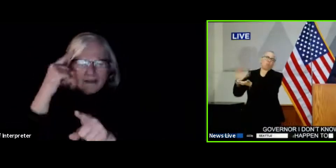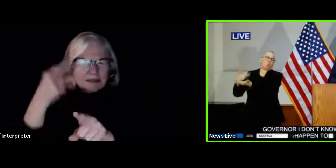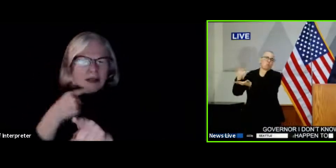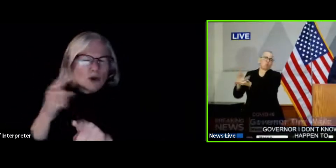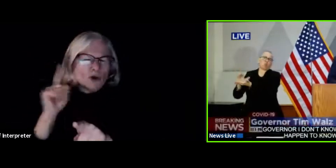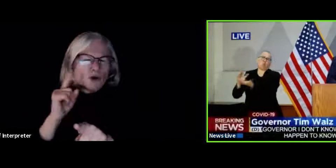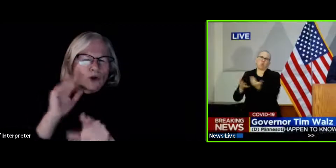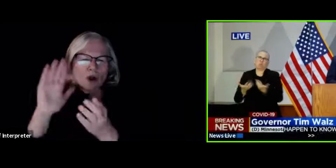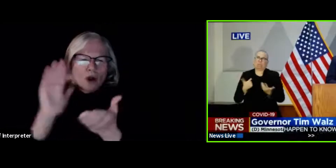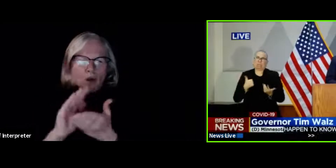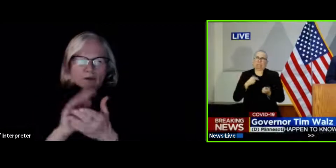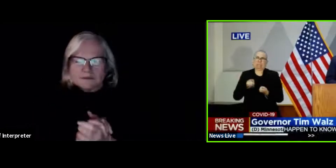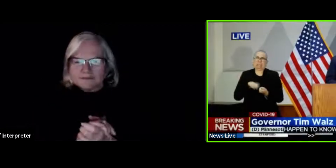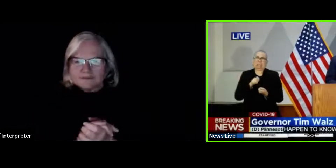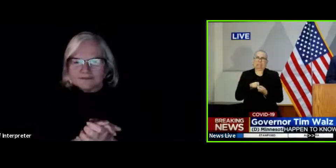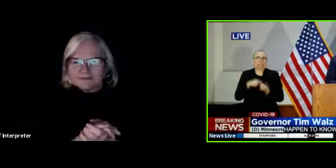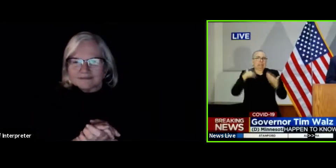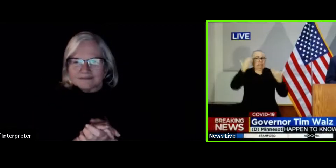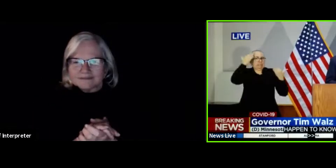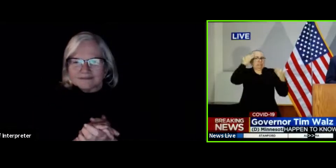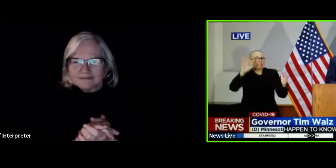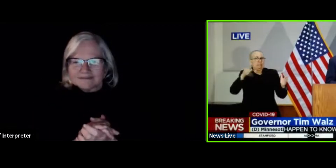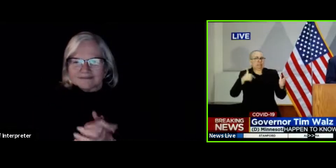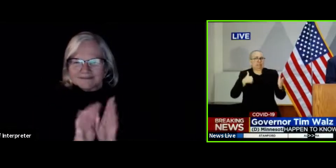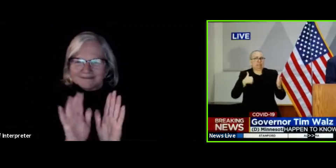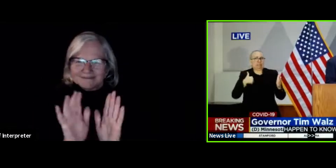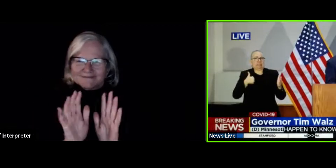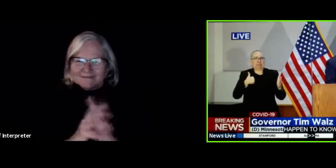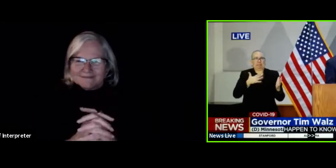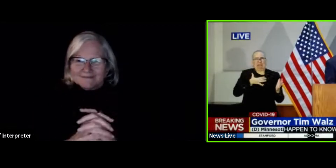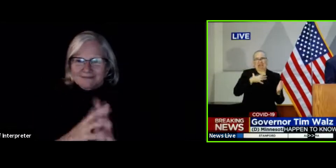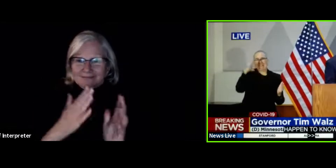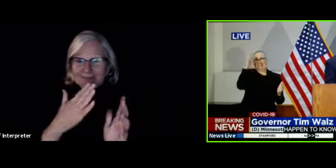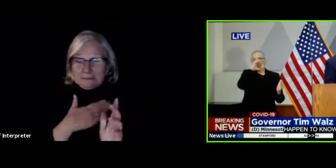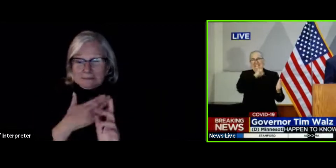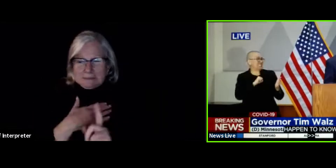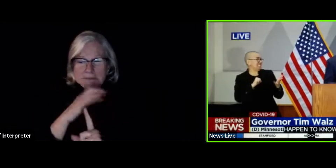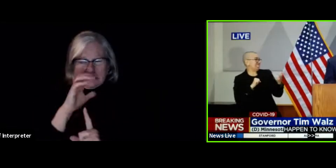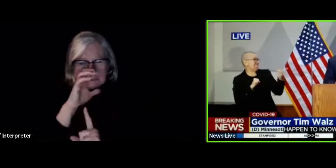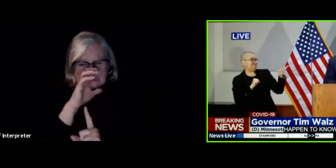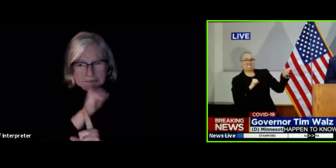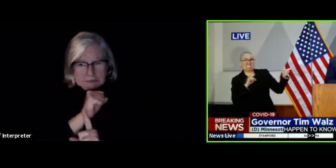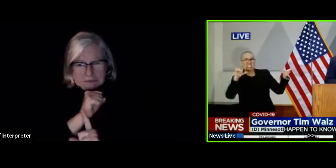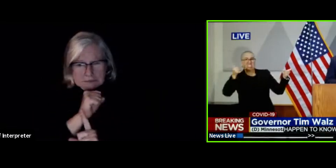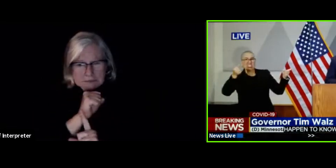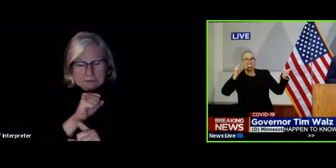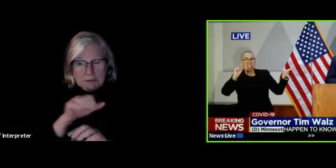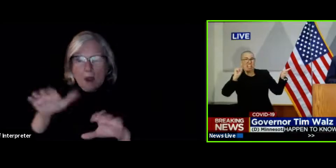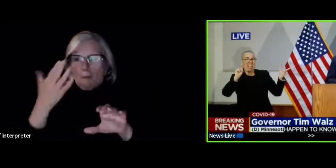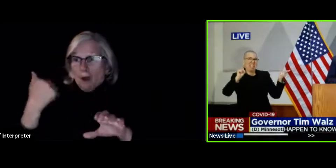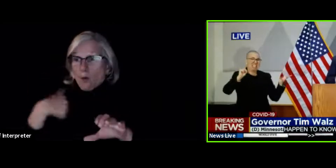TO ASCRIBE CORRELATION TO SOMETHING, MY GUESS IS THAT THOSE BEHAVIORS THAT WE'RE EXHIBITING ARE SLOWING THE SPREAD OF THAT AND I